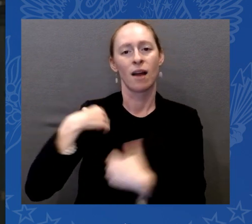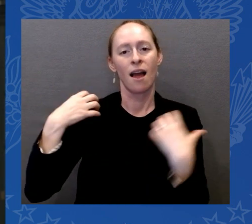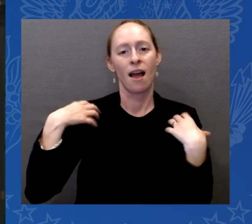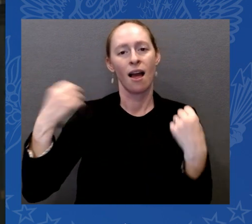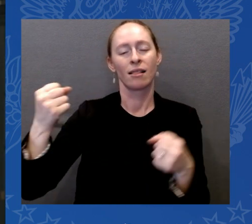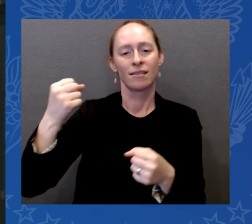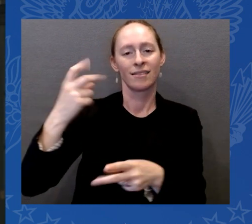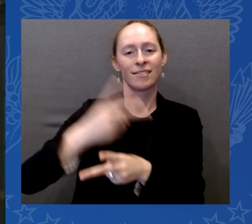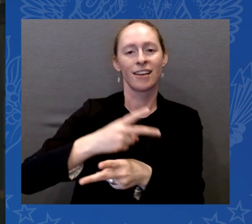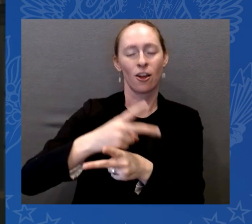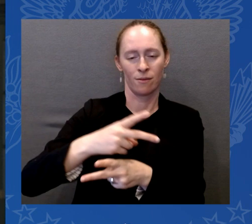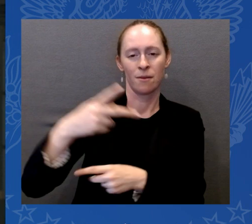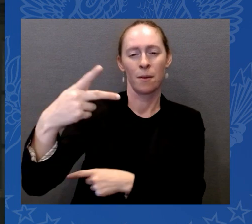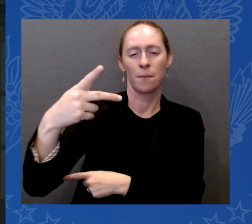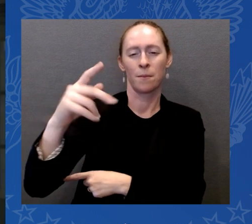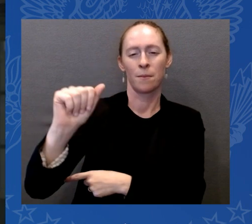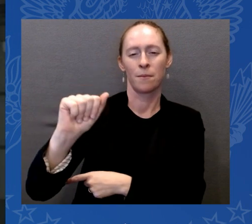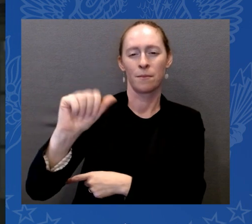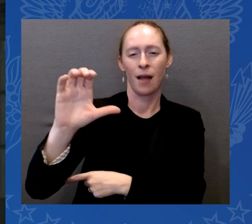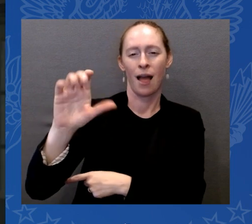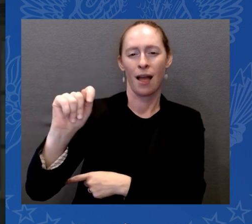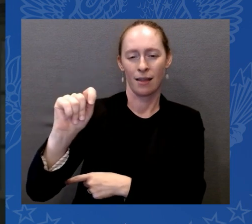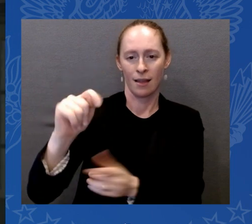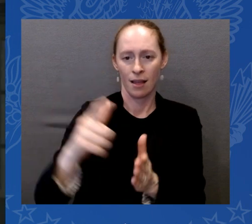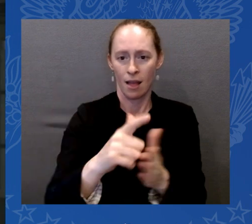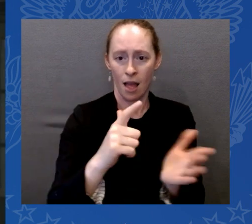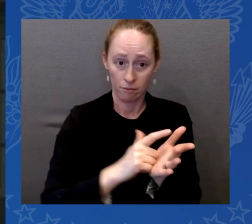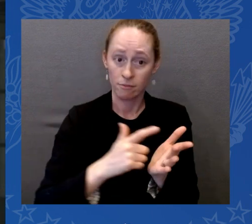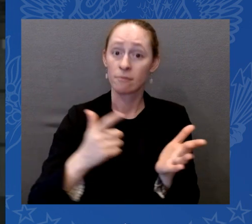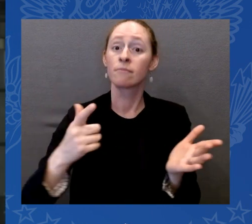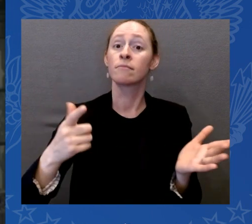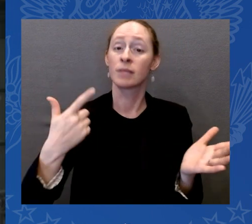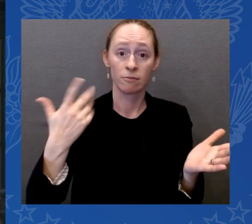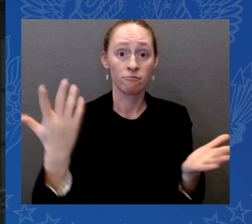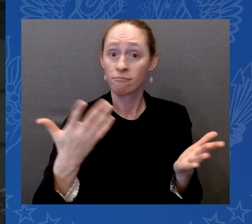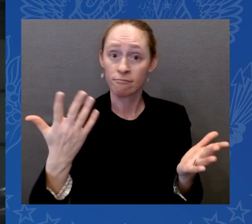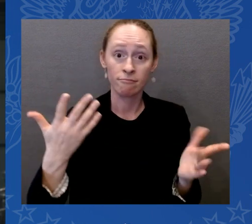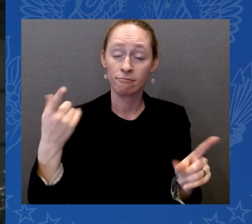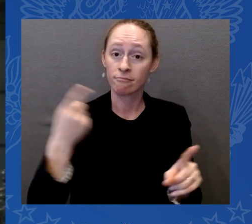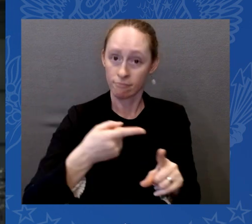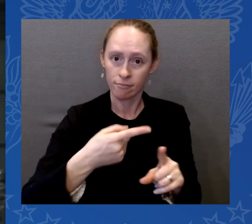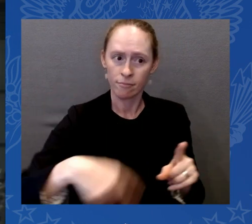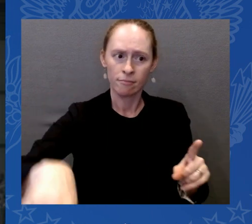who lived exposed in the area -- in Afghanistan, Iraq, and other places --